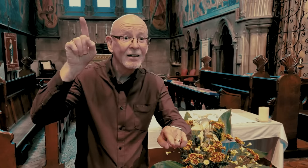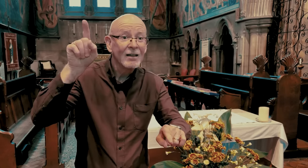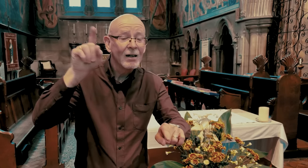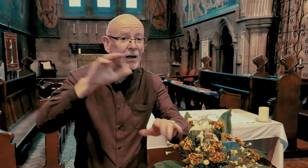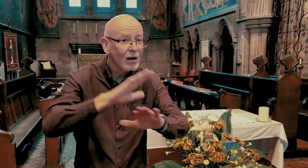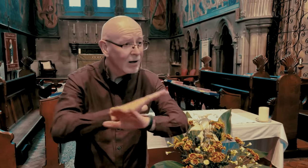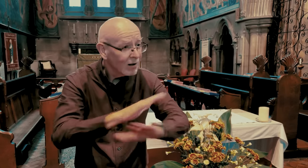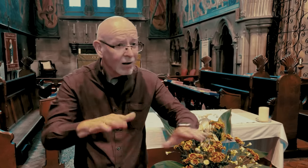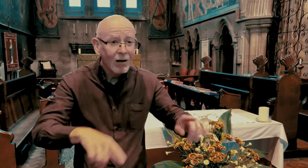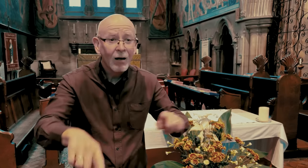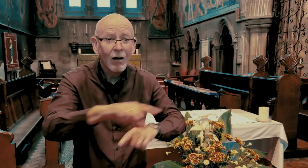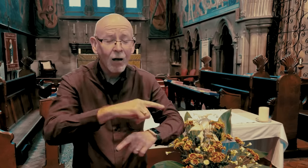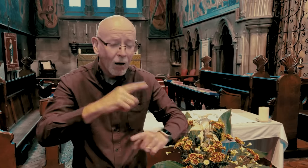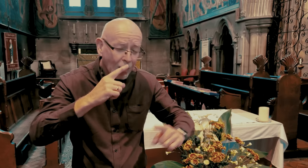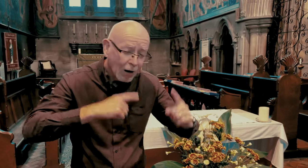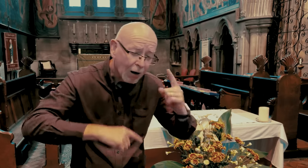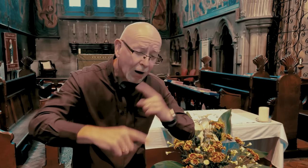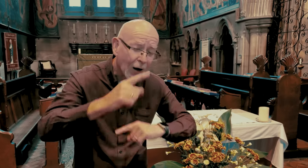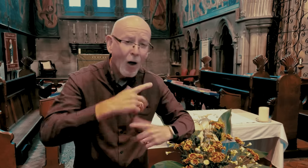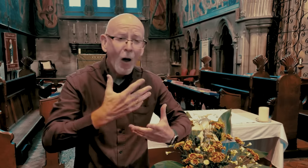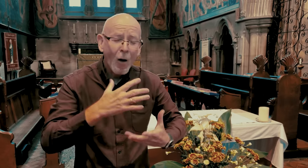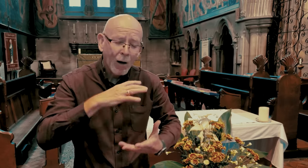Do not mourn or weep."